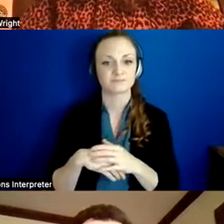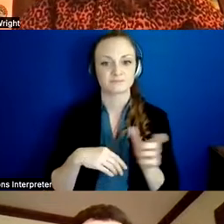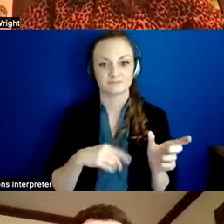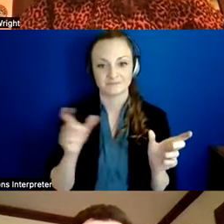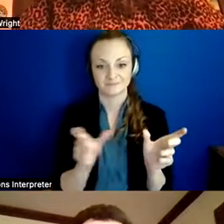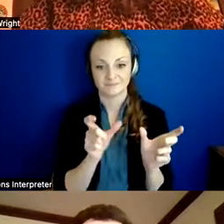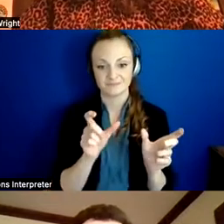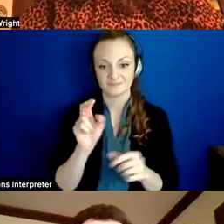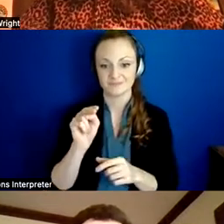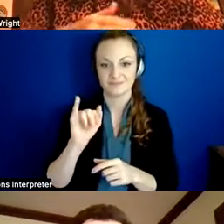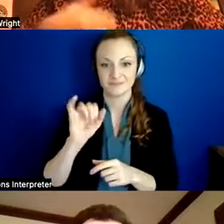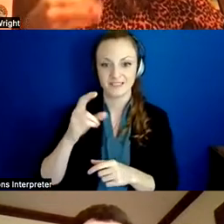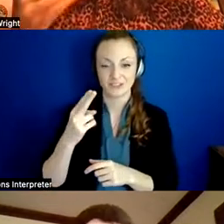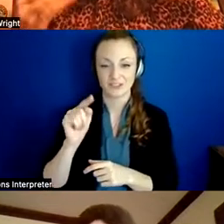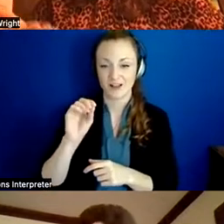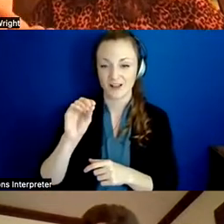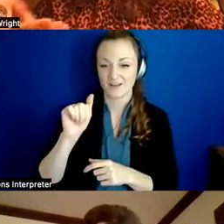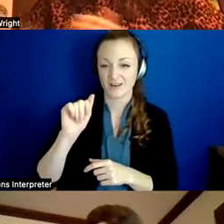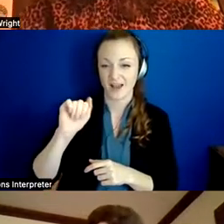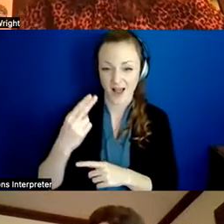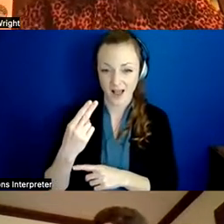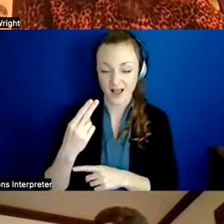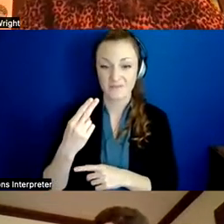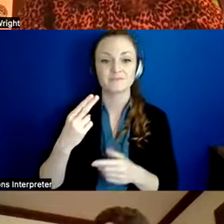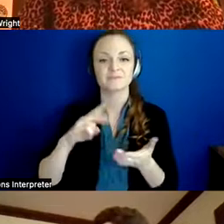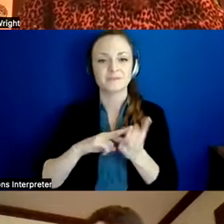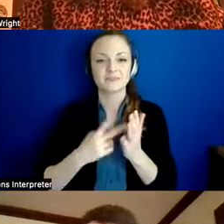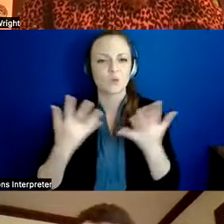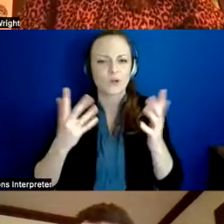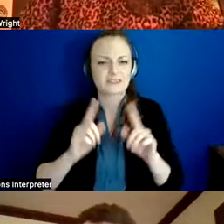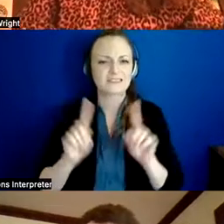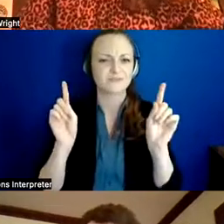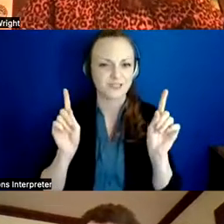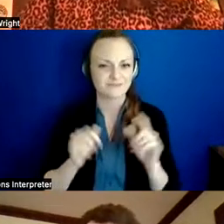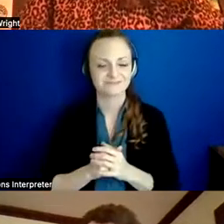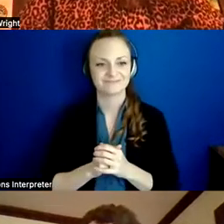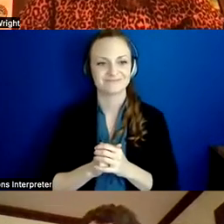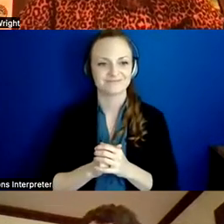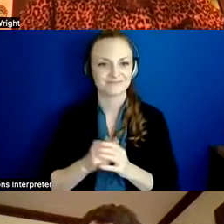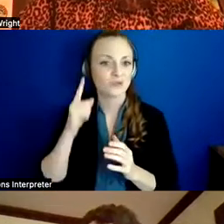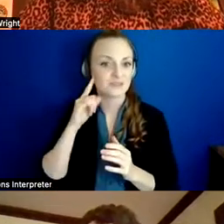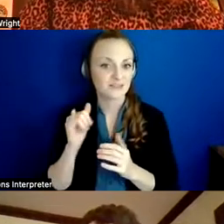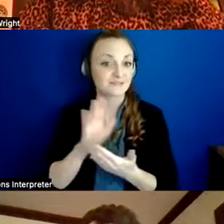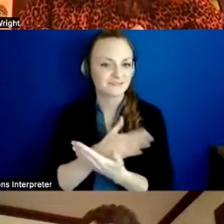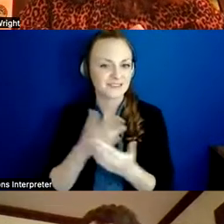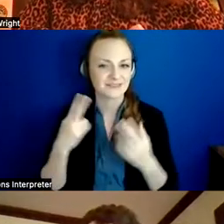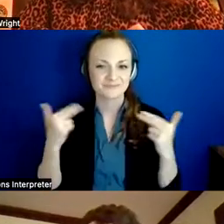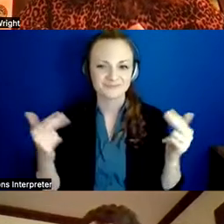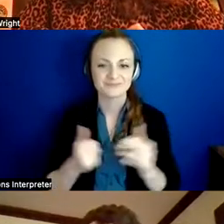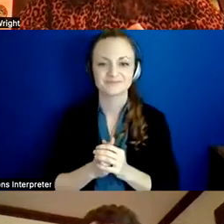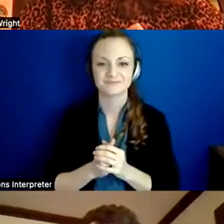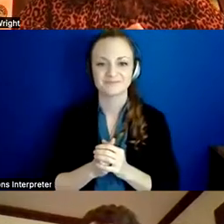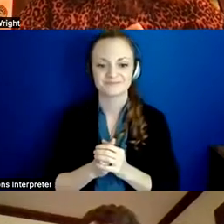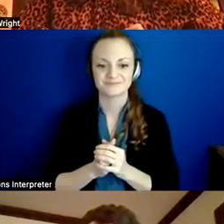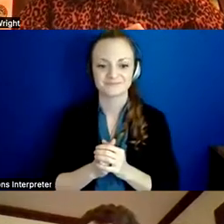which means like what is different. 19:40:35 So it sounds like this Mishtana la